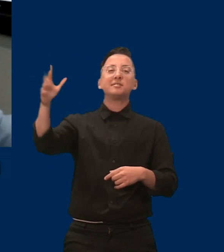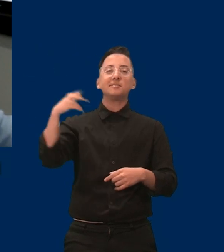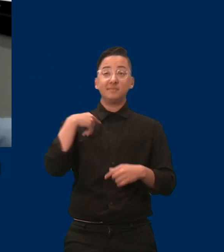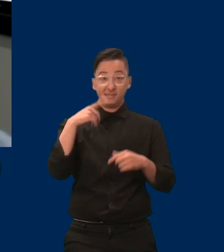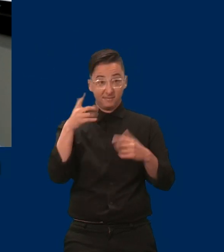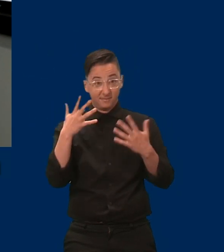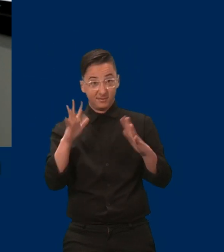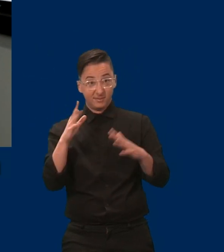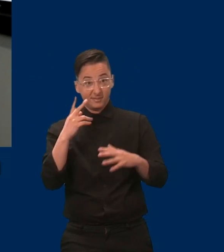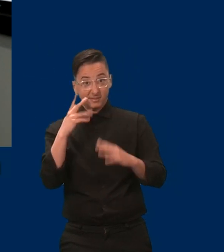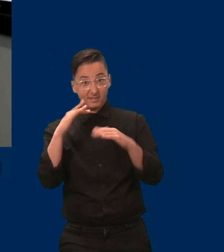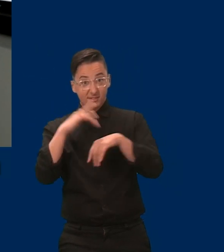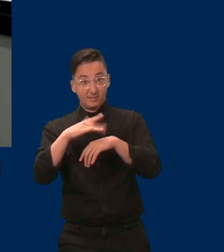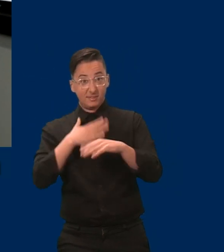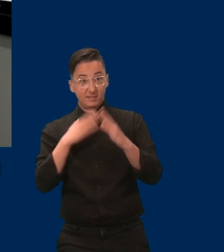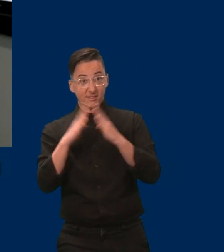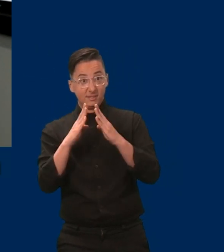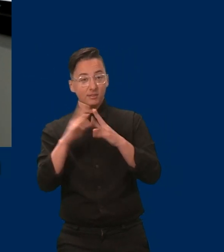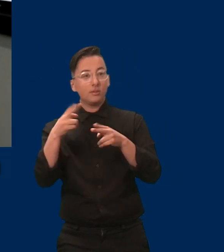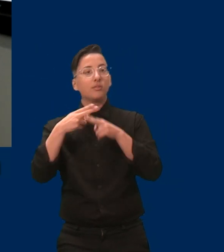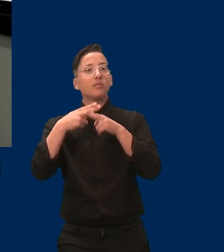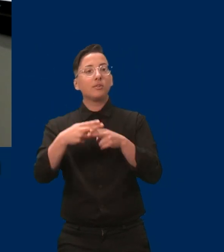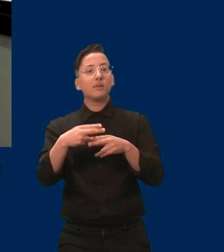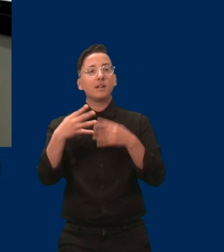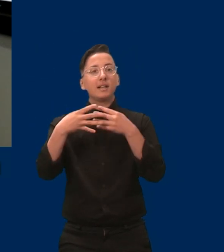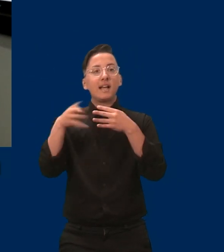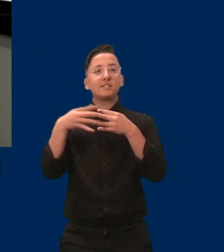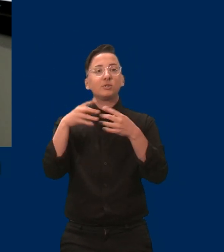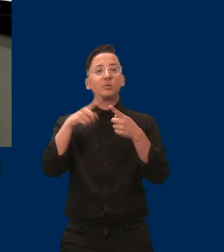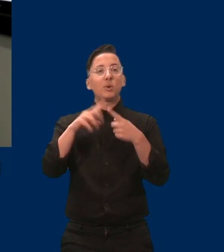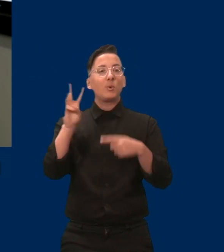So it's good to be here, Mary, and as you look